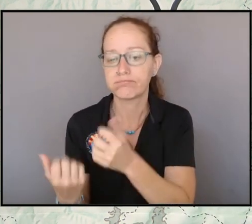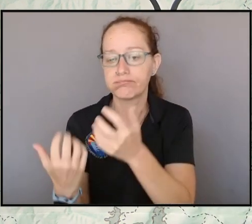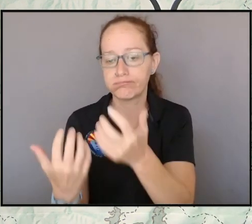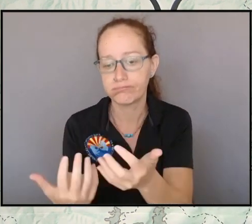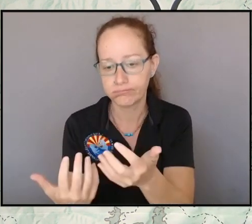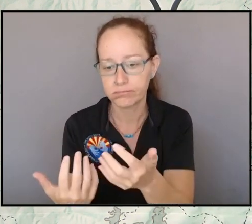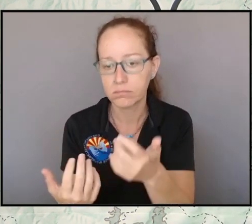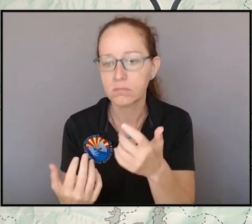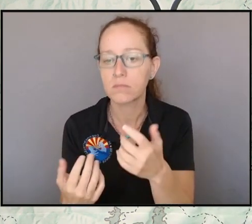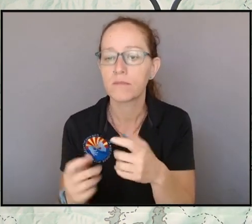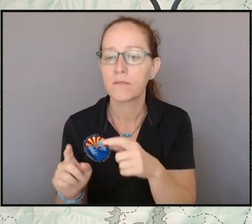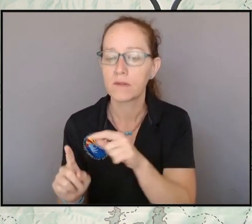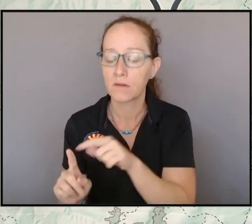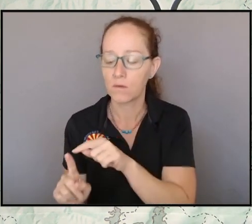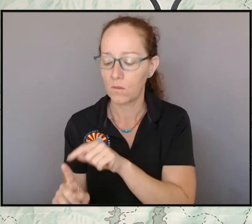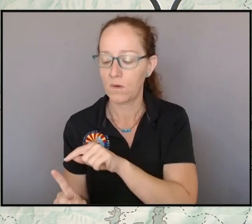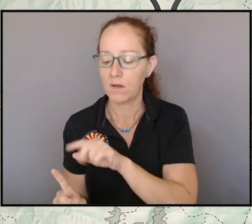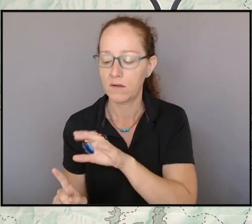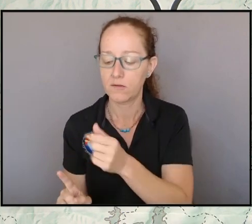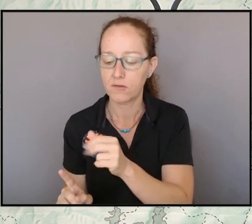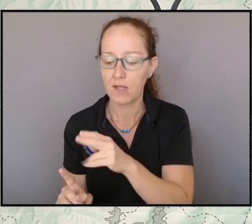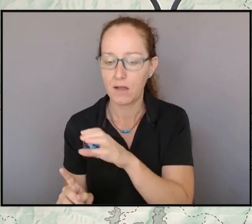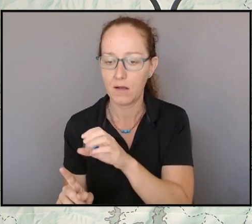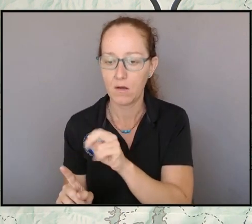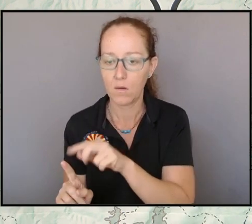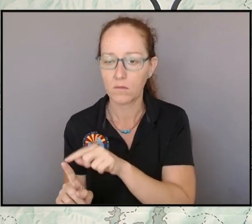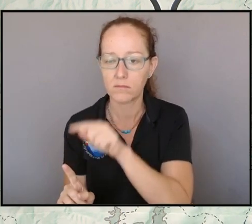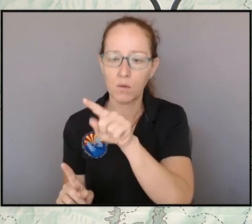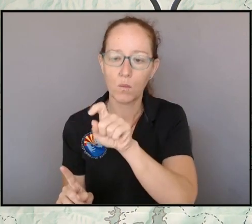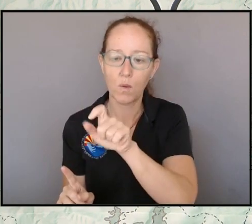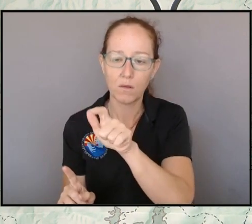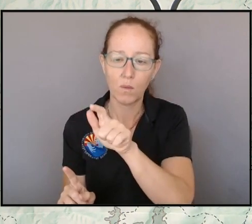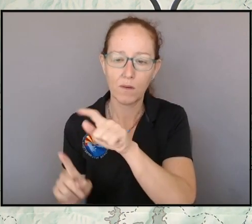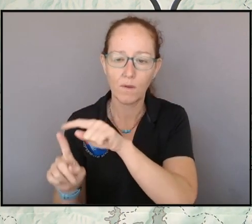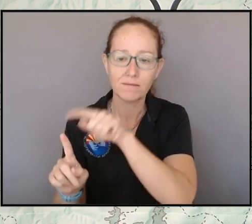kind of off the 121. This is super super steep ground. Crews